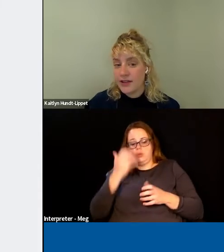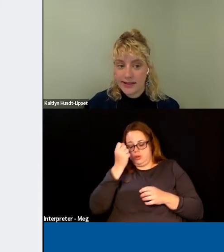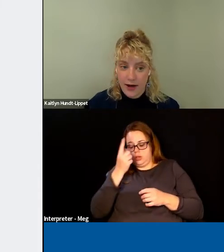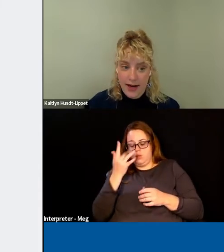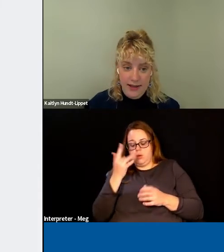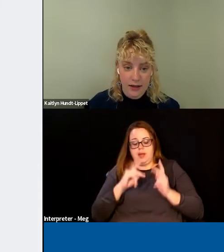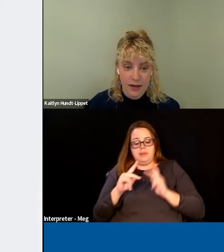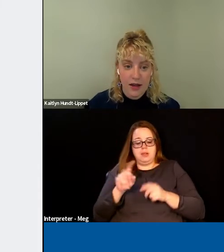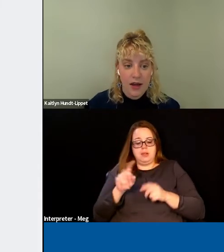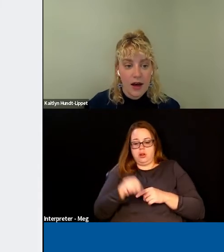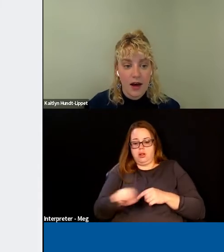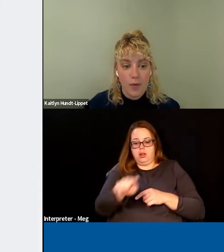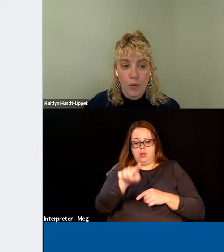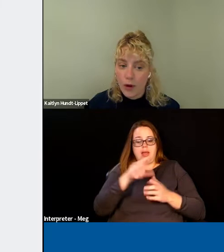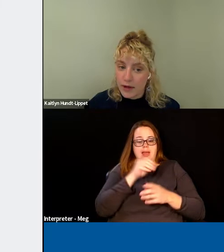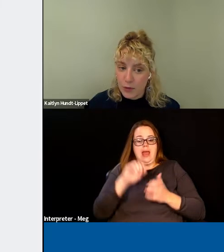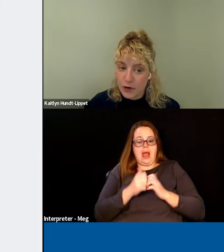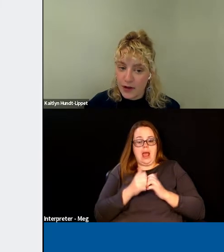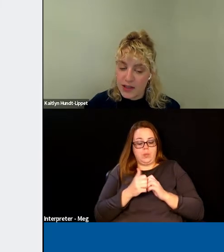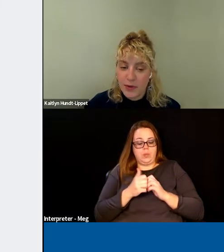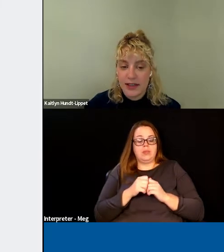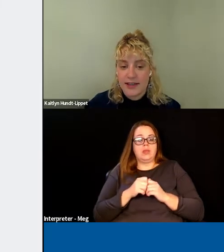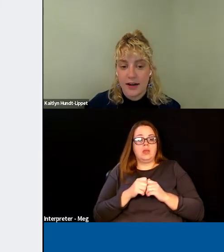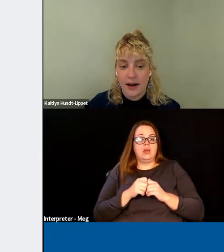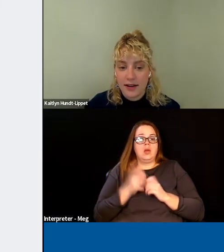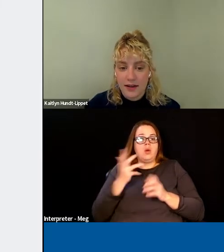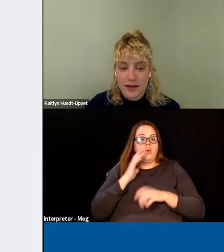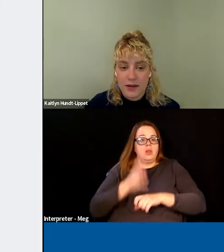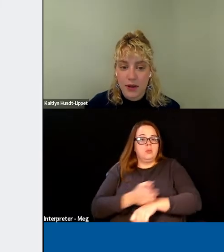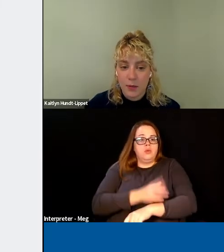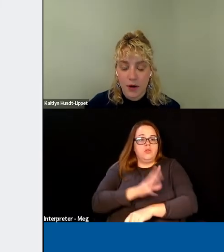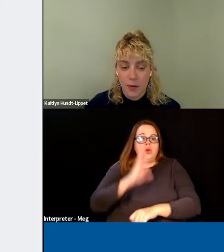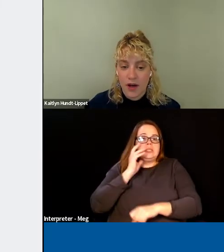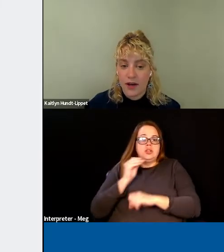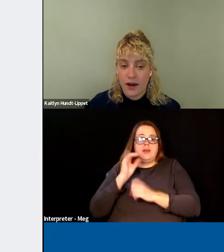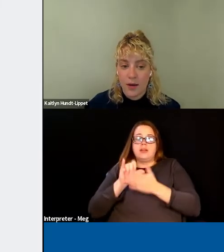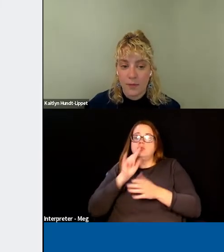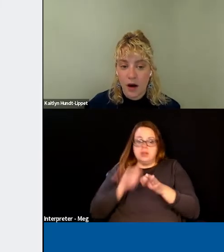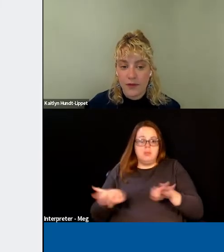and if that's their ideal. What would improve your experience here? I think this is a really important one.